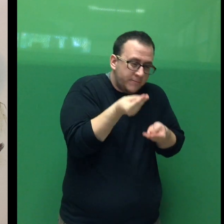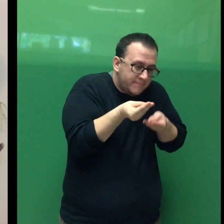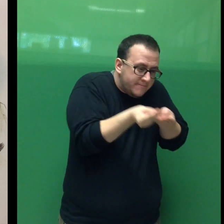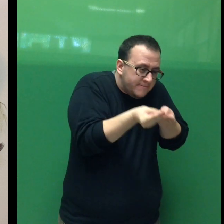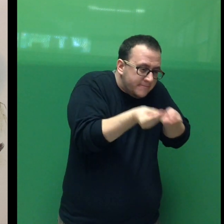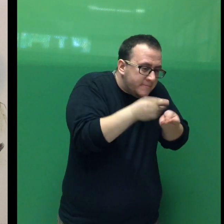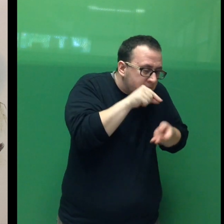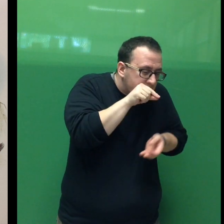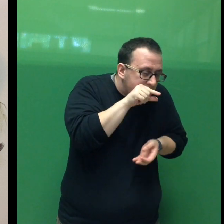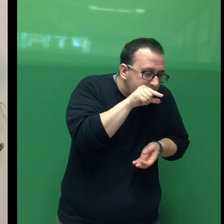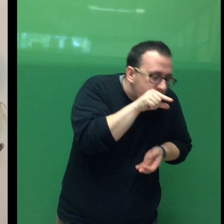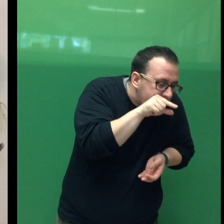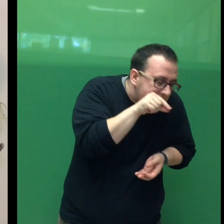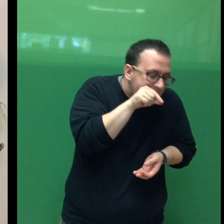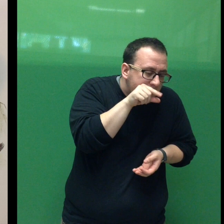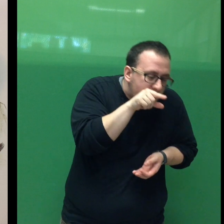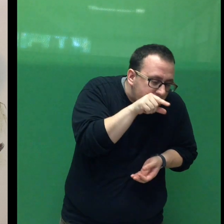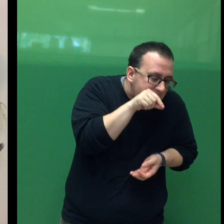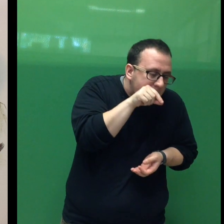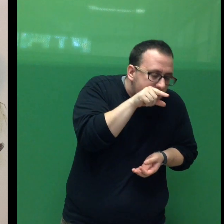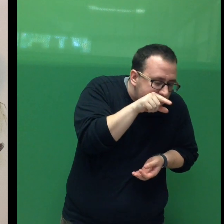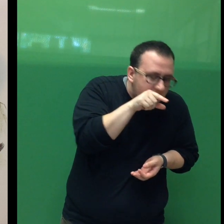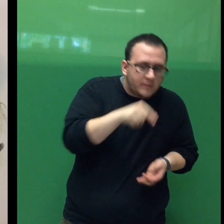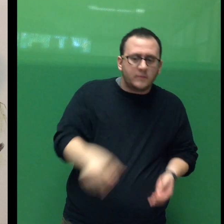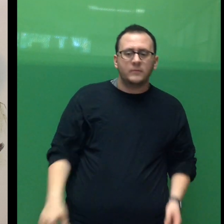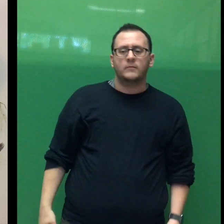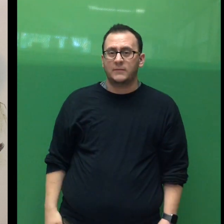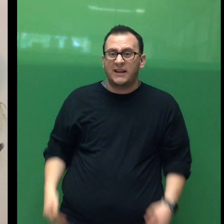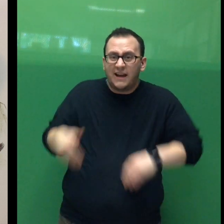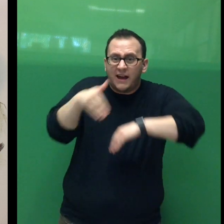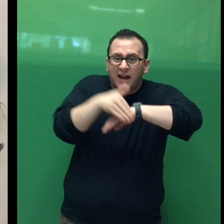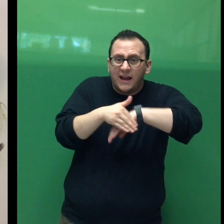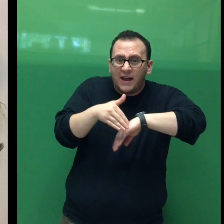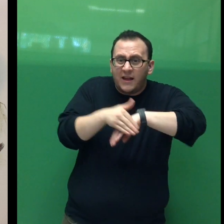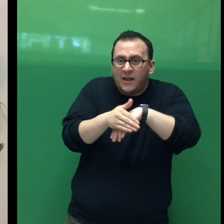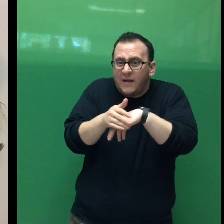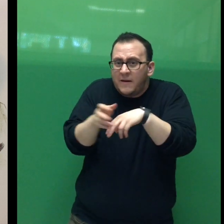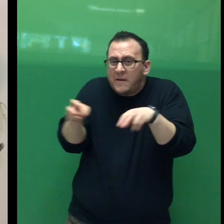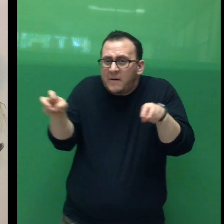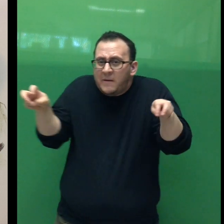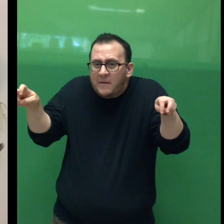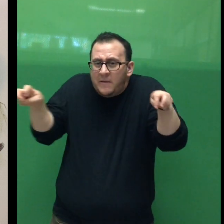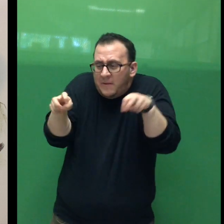Roy and Silo taught Tango how to sing for them when she was hungry. They fed her food from their beaks.